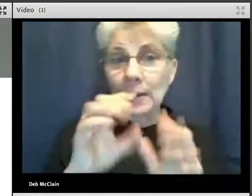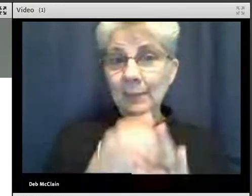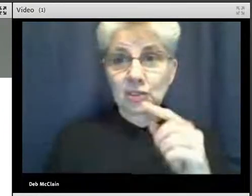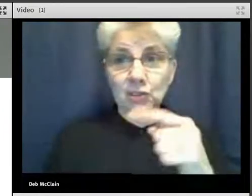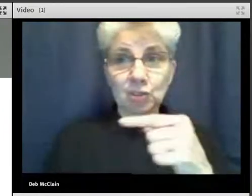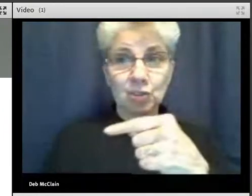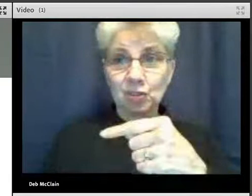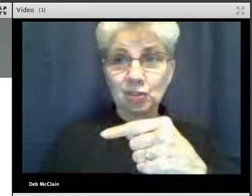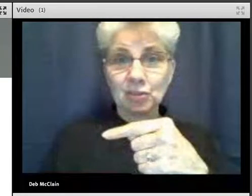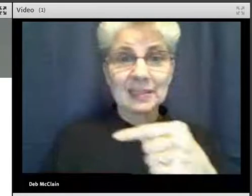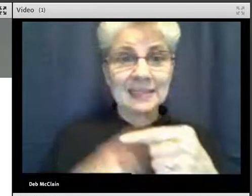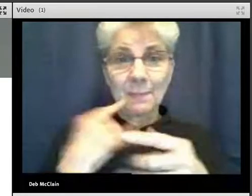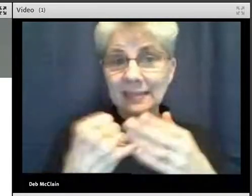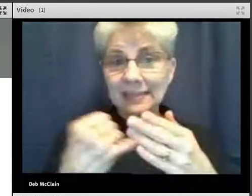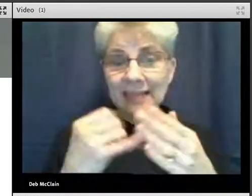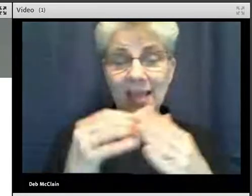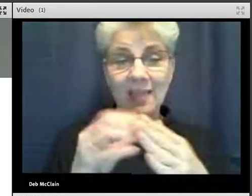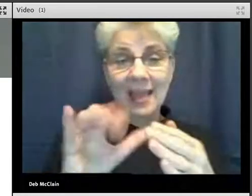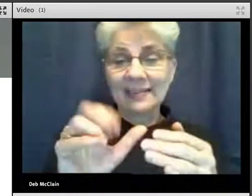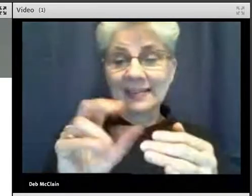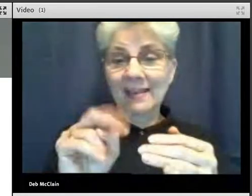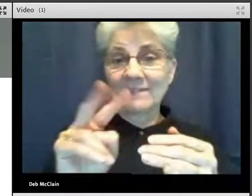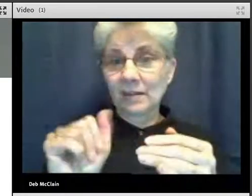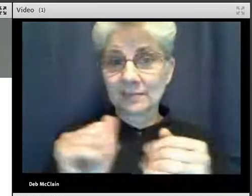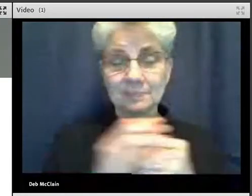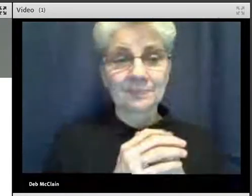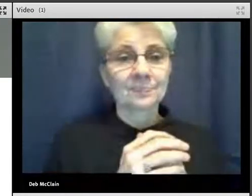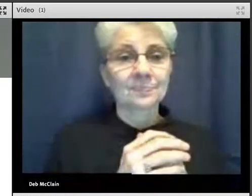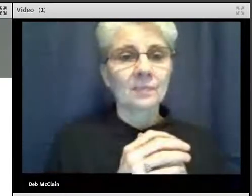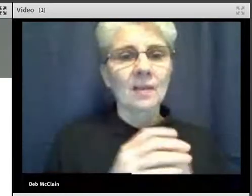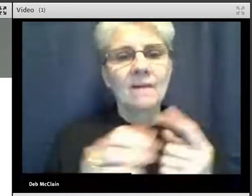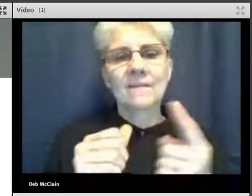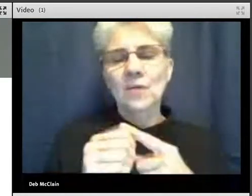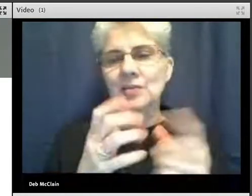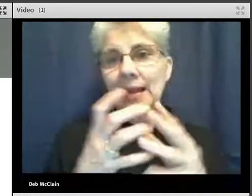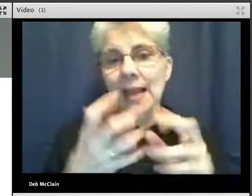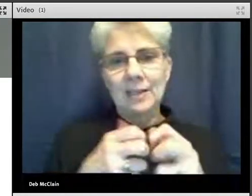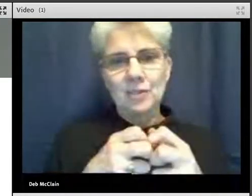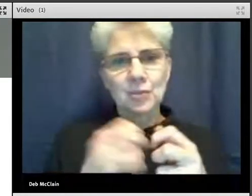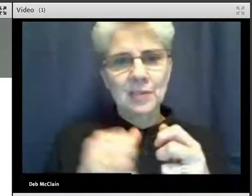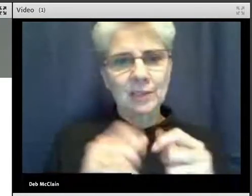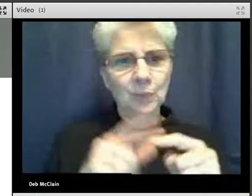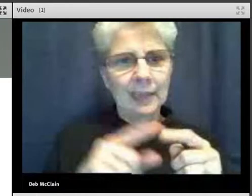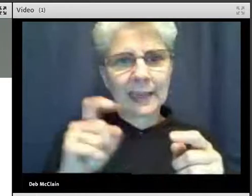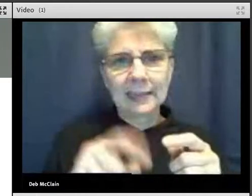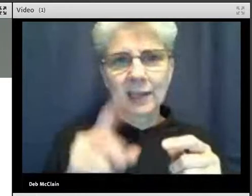and this is all one image. This is somebody designed this in Canada. First of all, has a lot of issues, right?